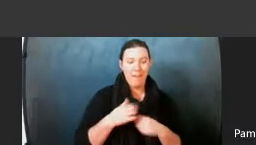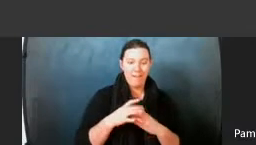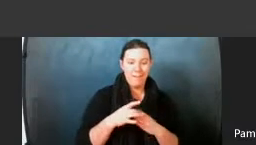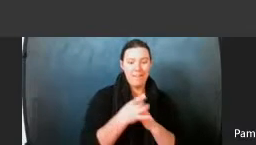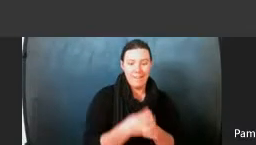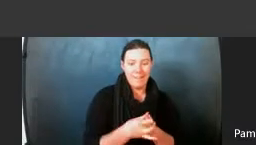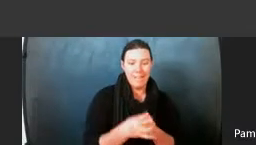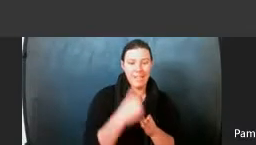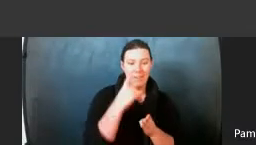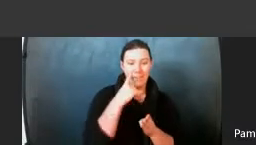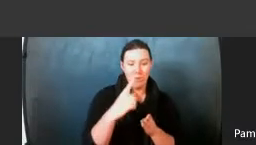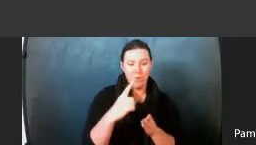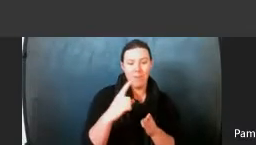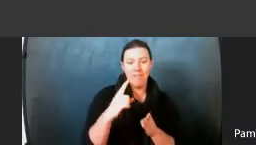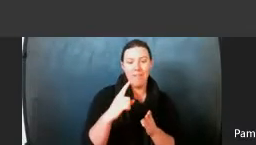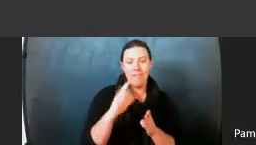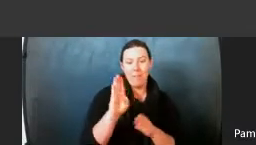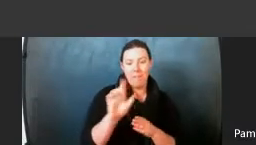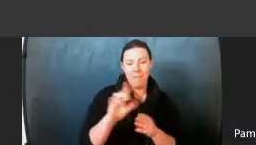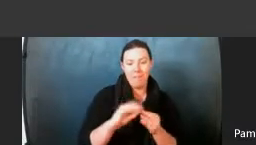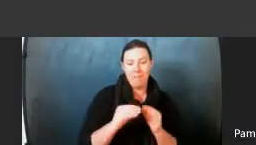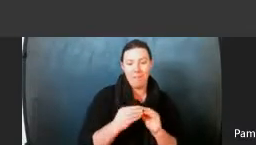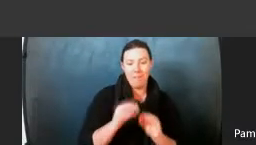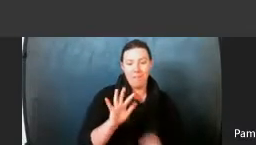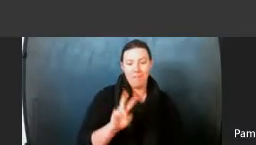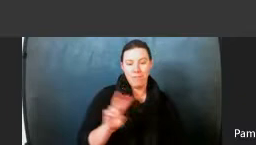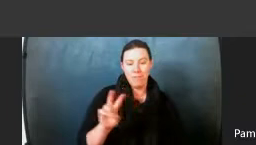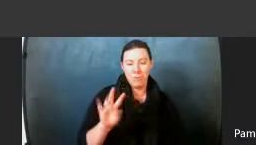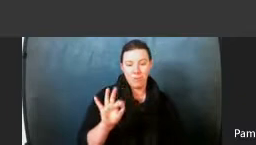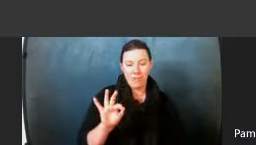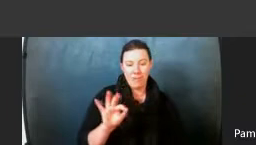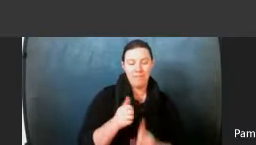I'll go ahead and pass it to Omar to introduce himself.